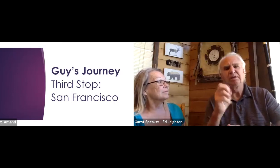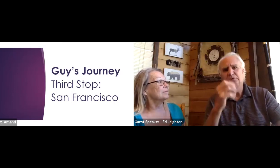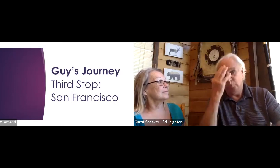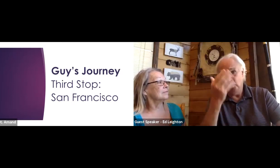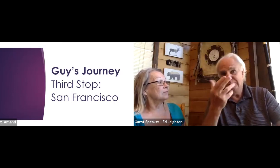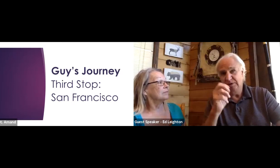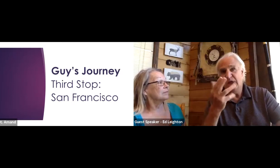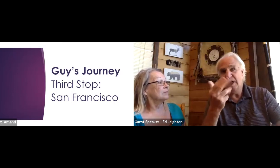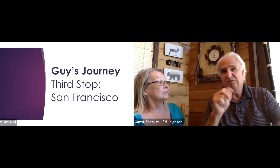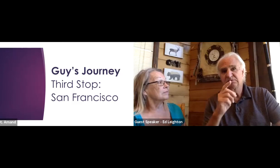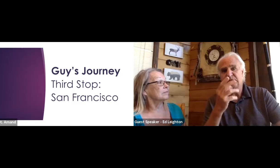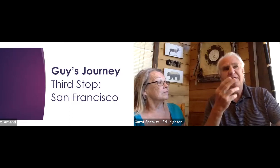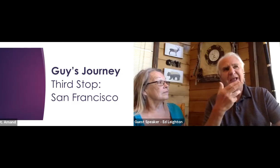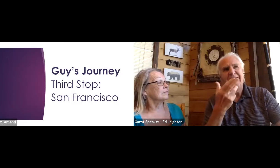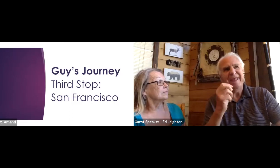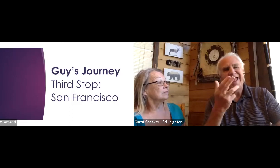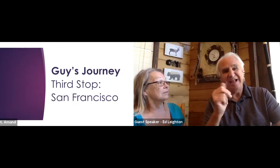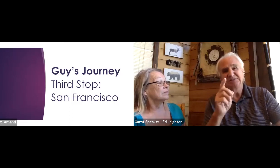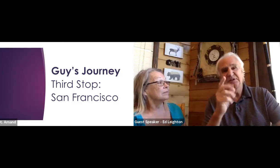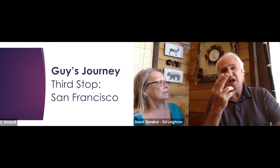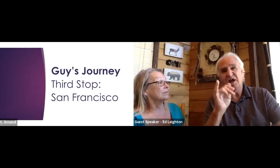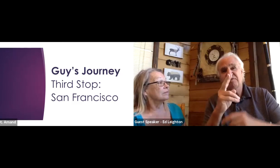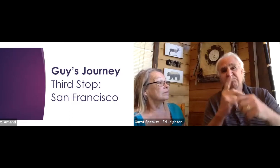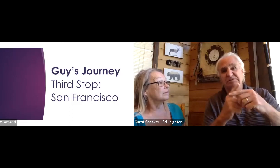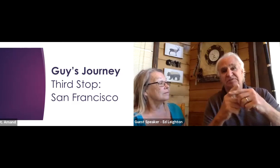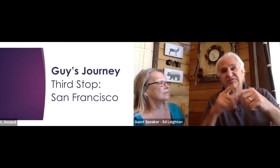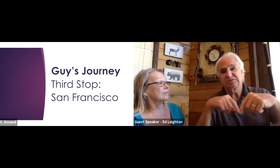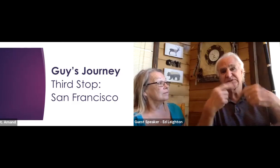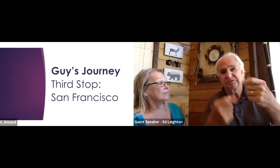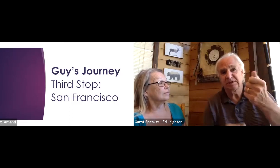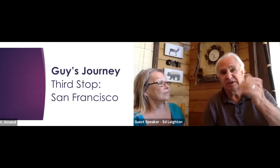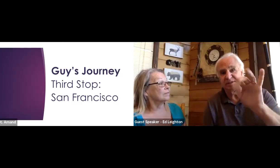And at that time, Guy explained to us